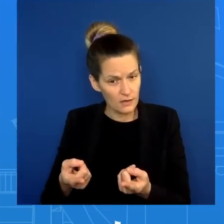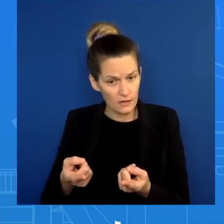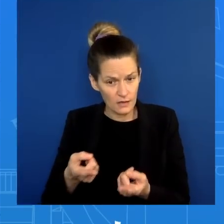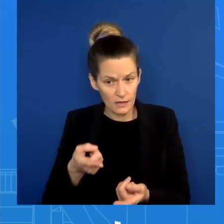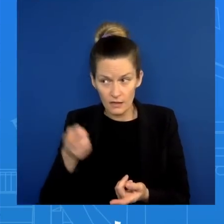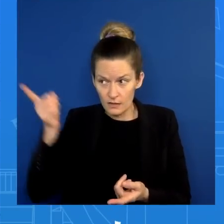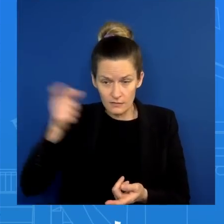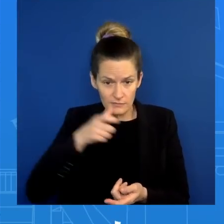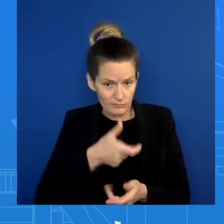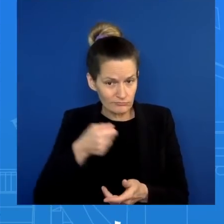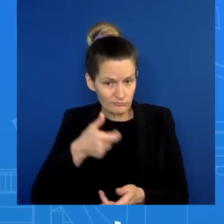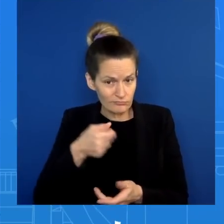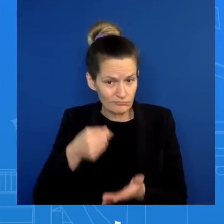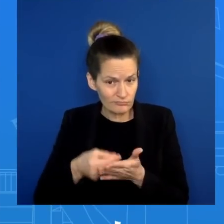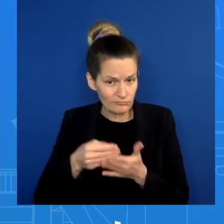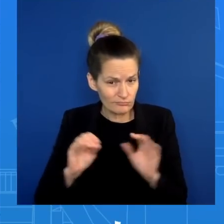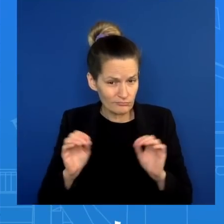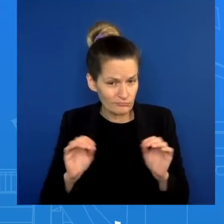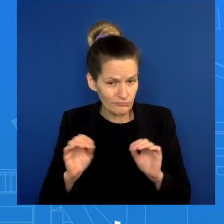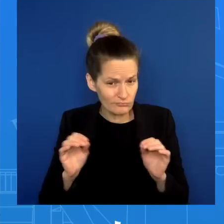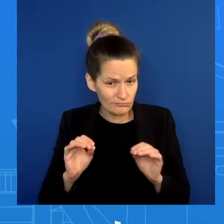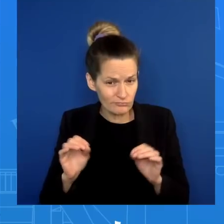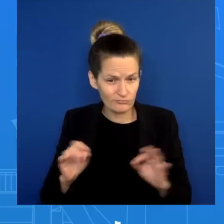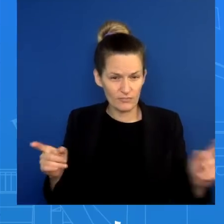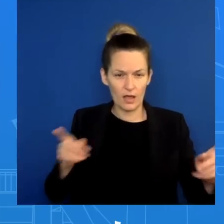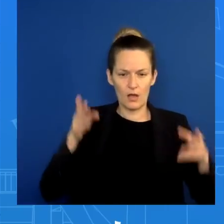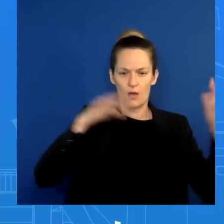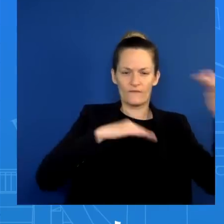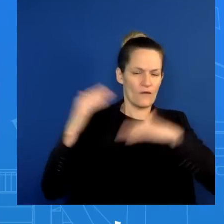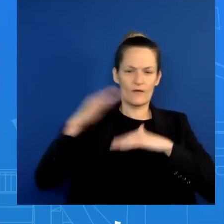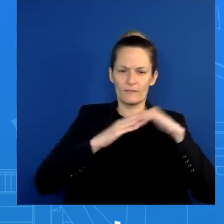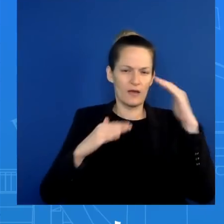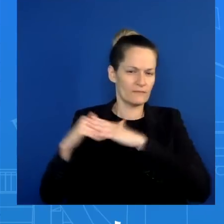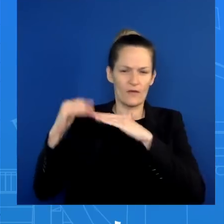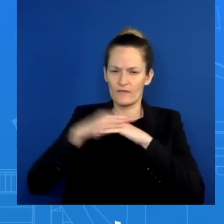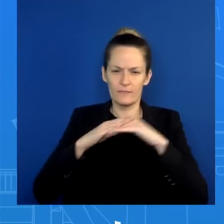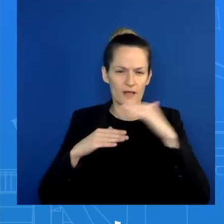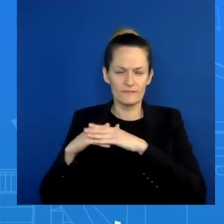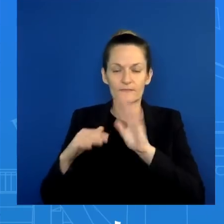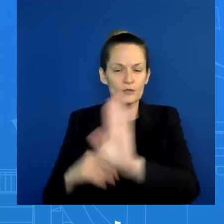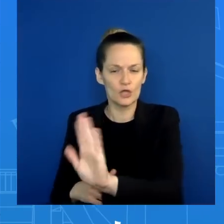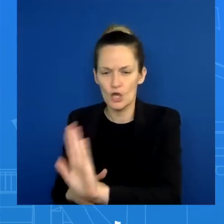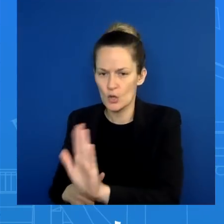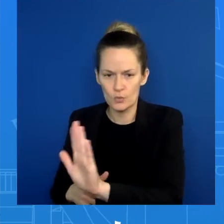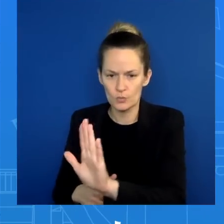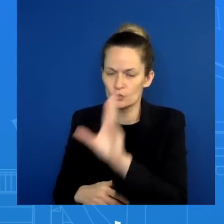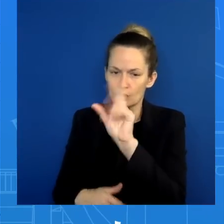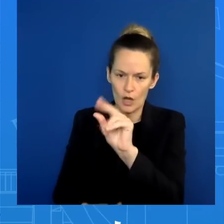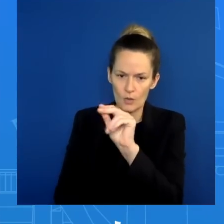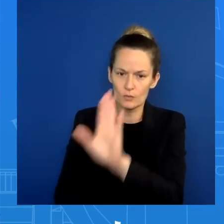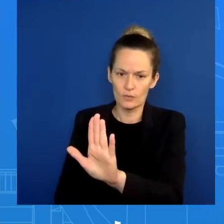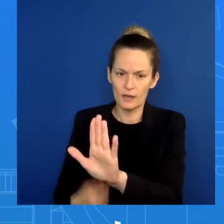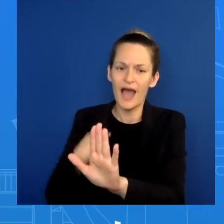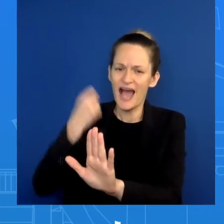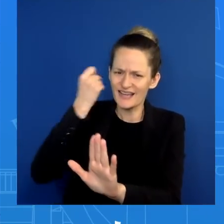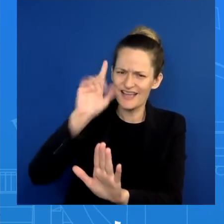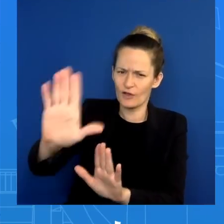The Press: Ms. Jean-Pierre: I know. I understand that. I get, I get what you're saying. But there's also argument that I'm making as well